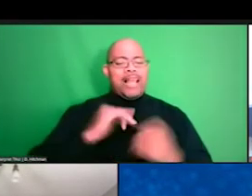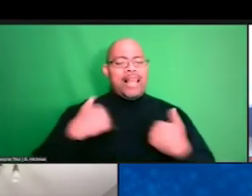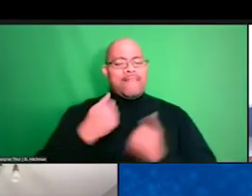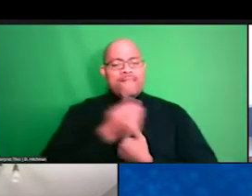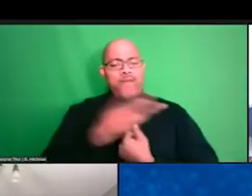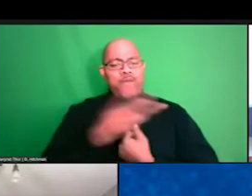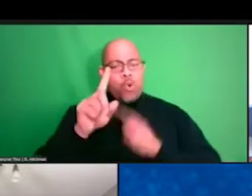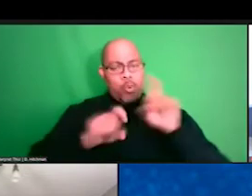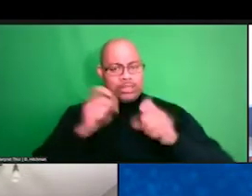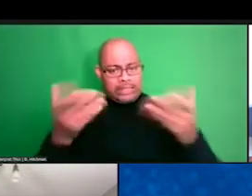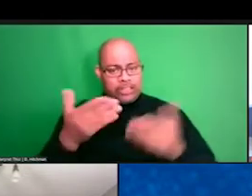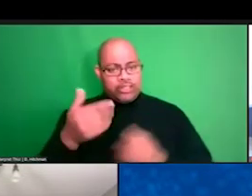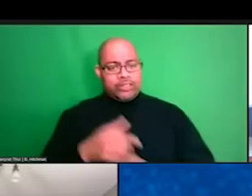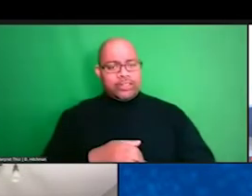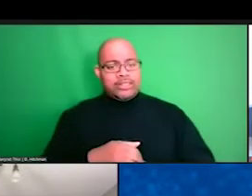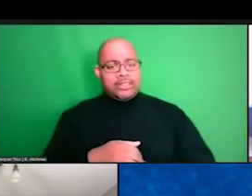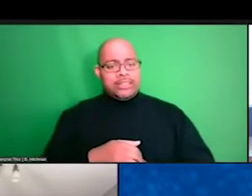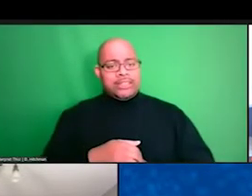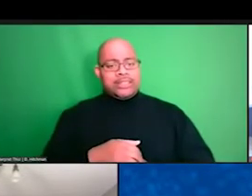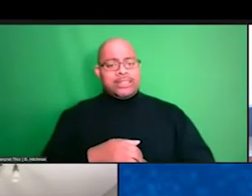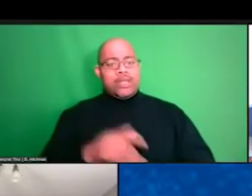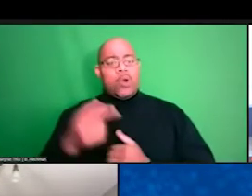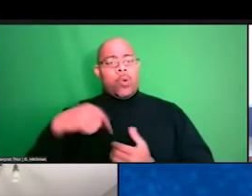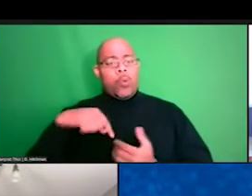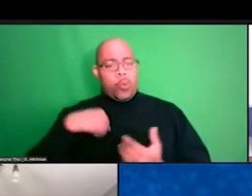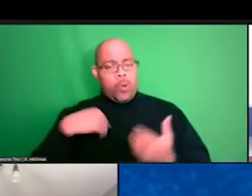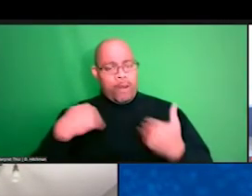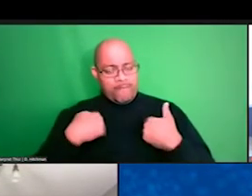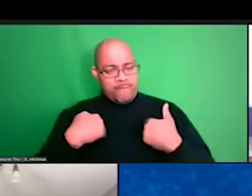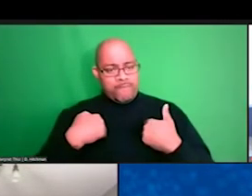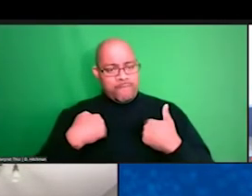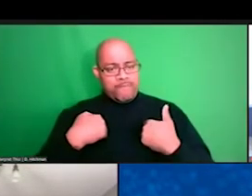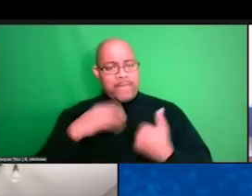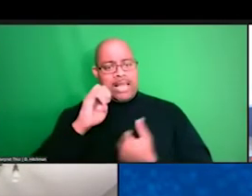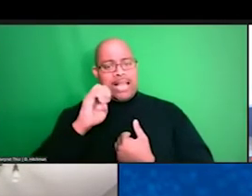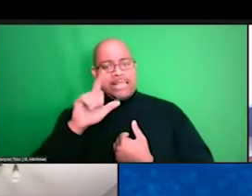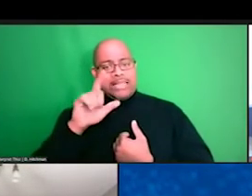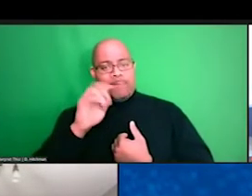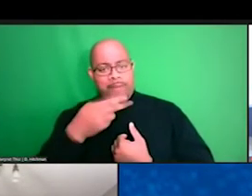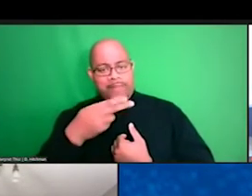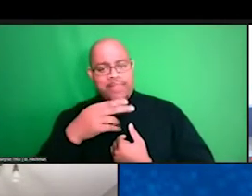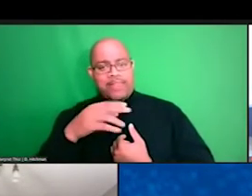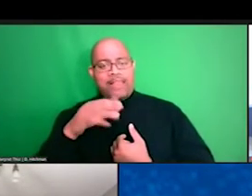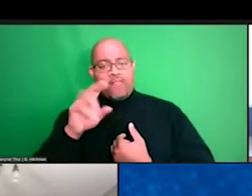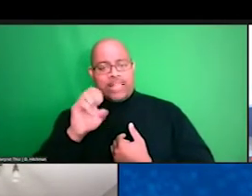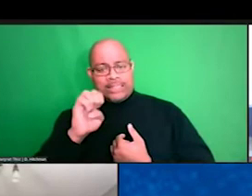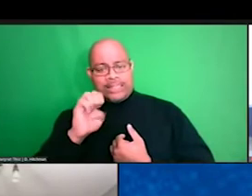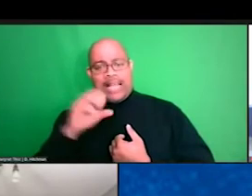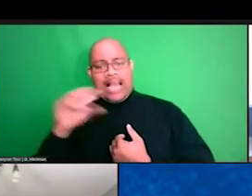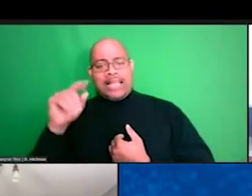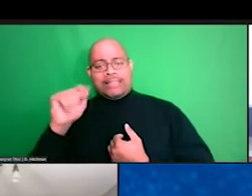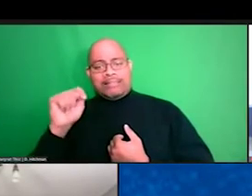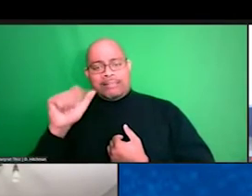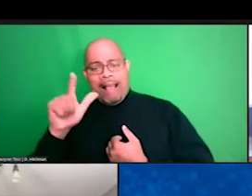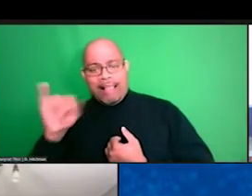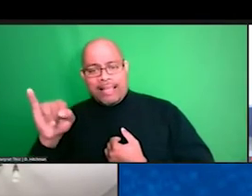here geared at business, and we have Elizabeth, Frances and Tali. So I'm going to ask this